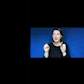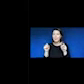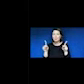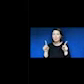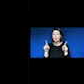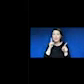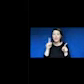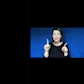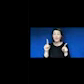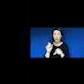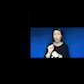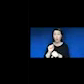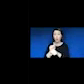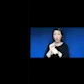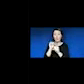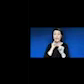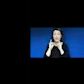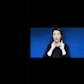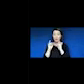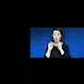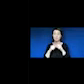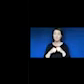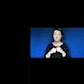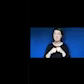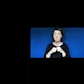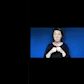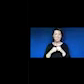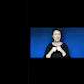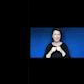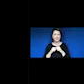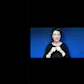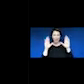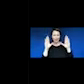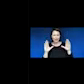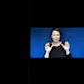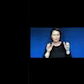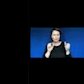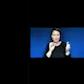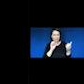This is a great way for employers to allow individuals with disabilities to come in and